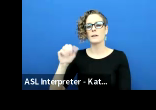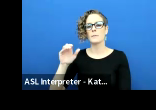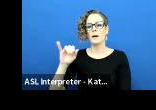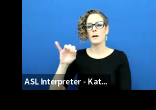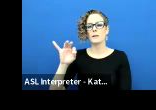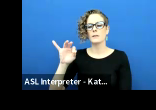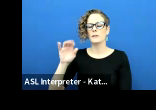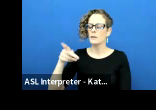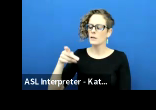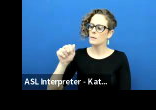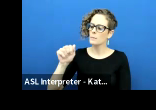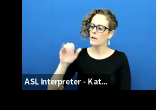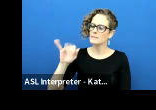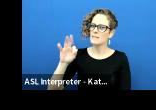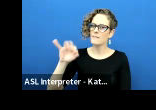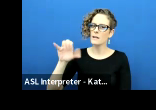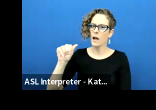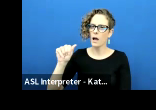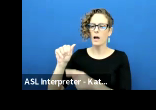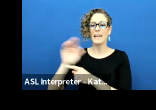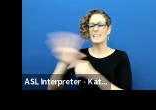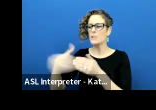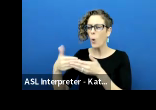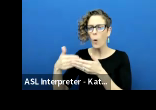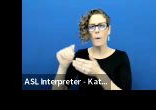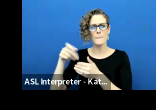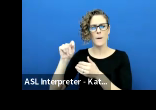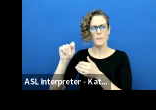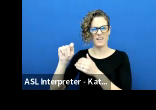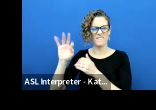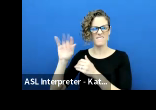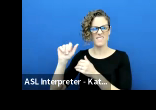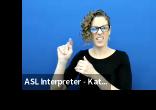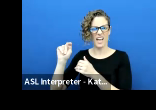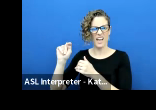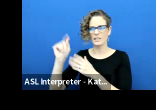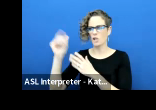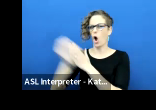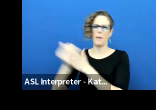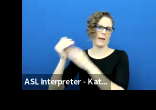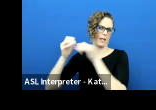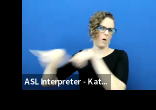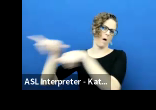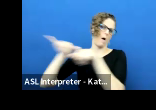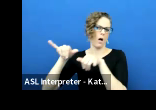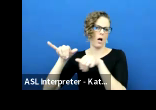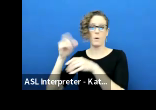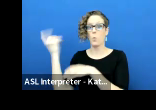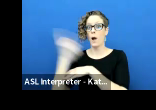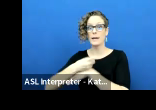his entire flat and he called me one day and he was in a panic he says Forrest nothing's nothing's